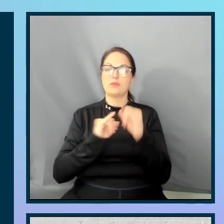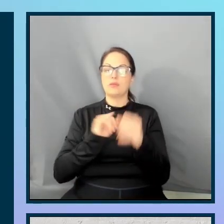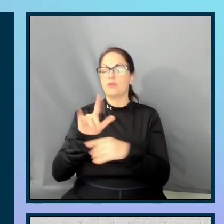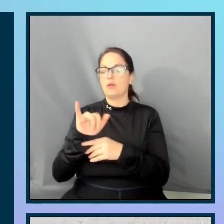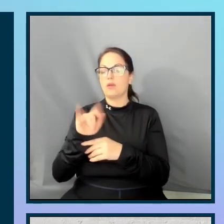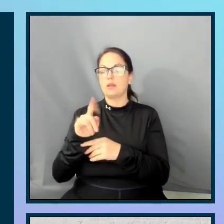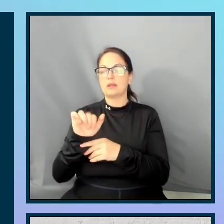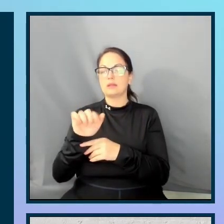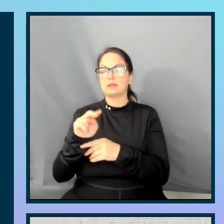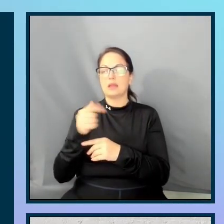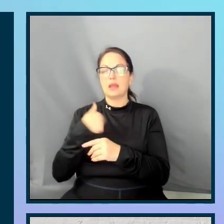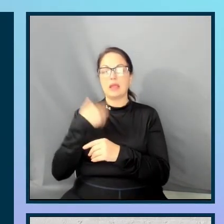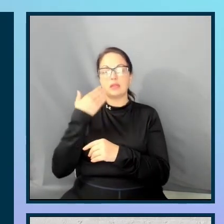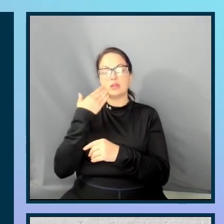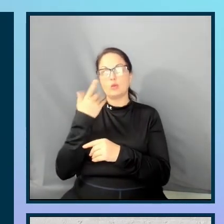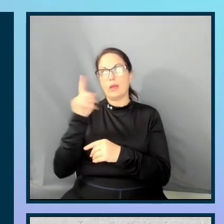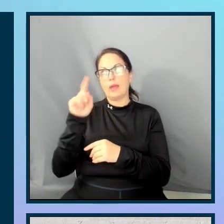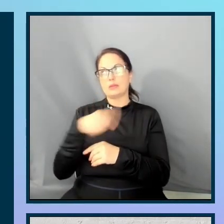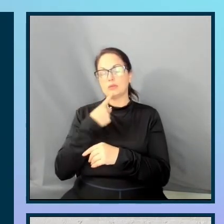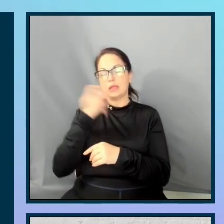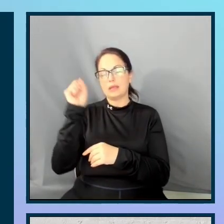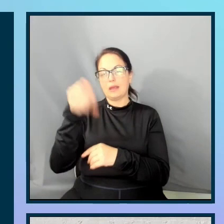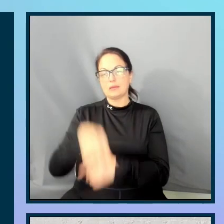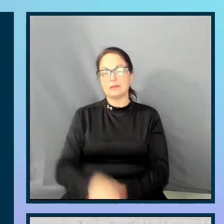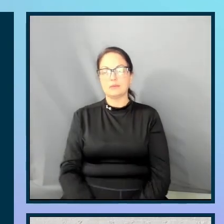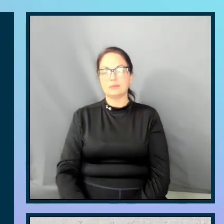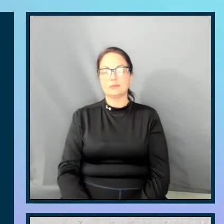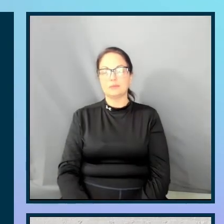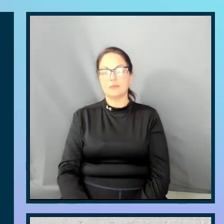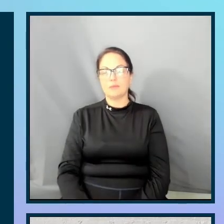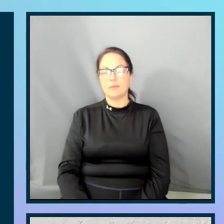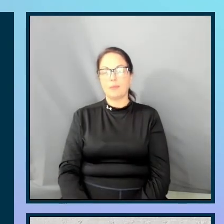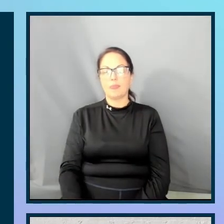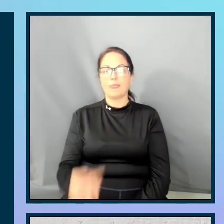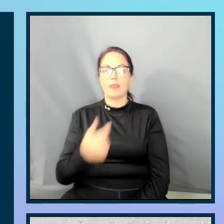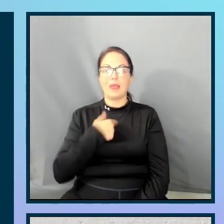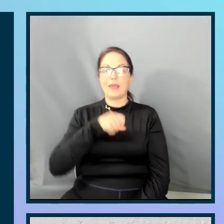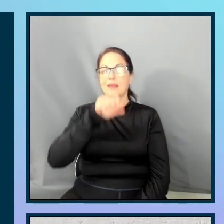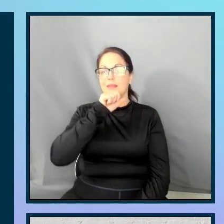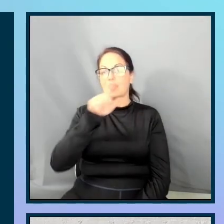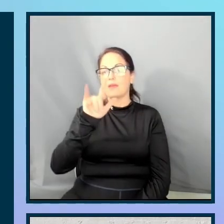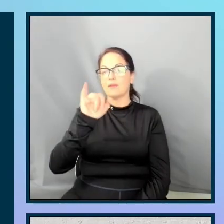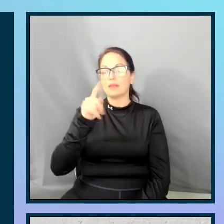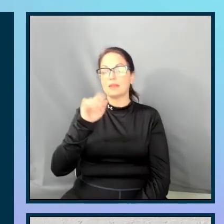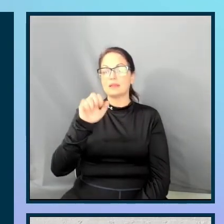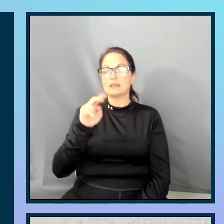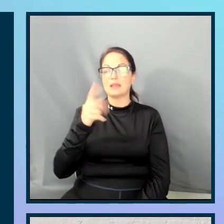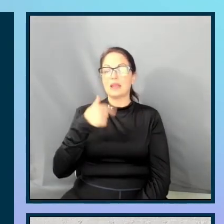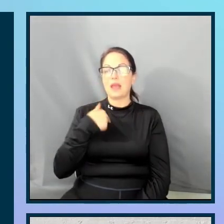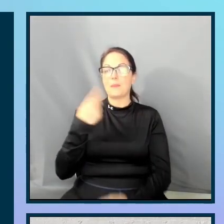I knew I couldn't say no. You see, I love LinkedIn. I've been using it for almost 15 years